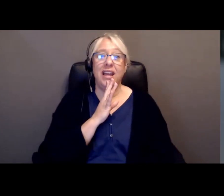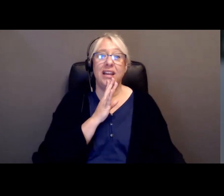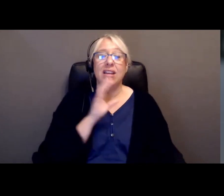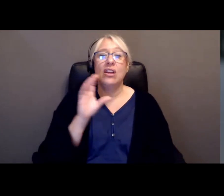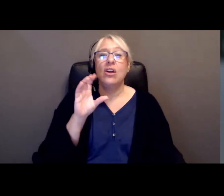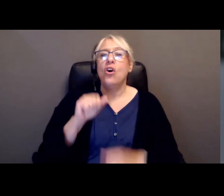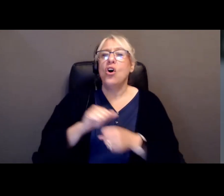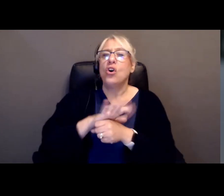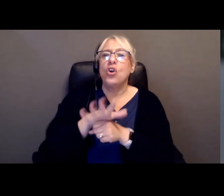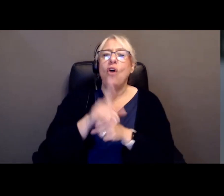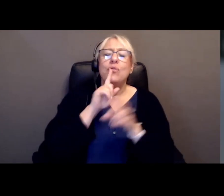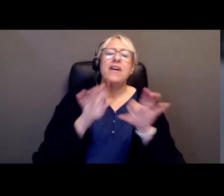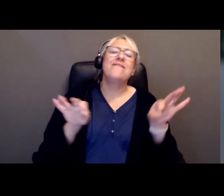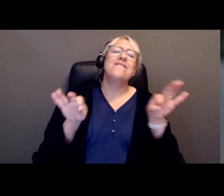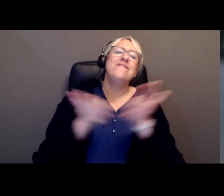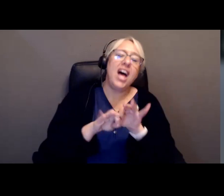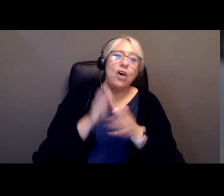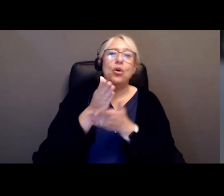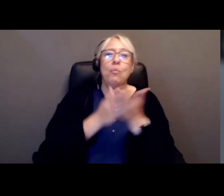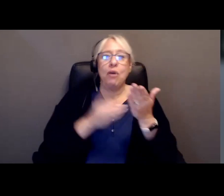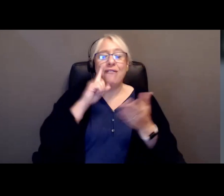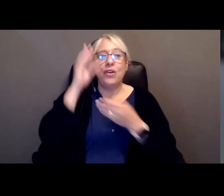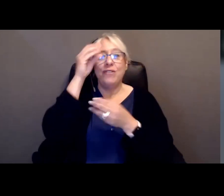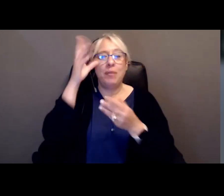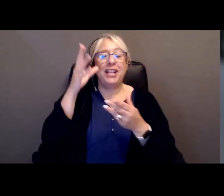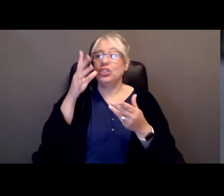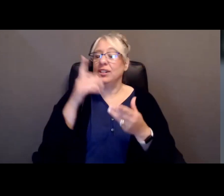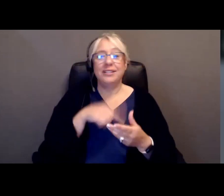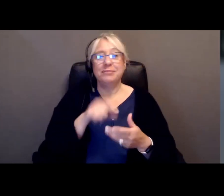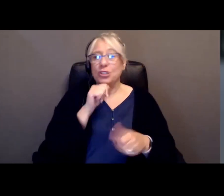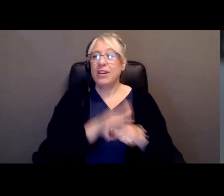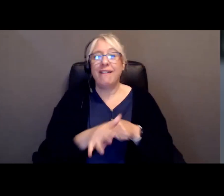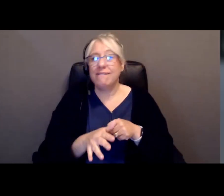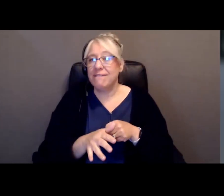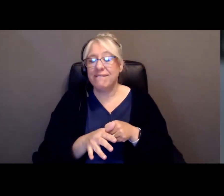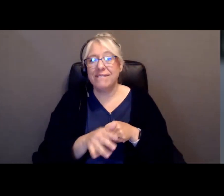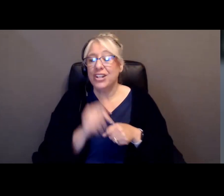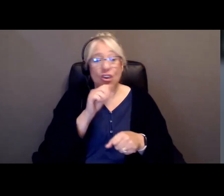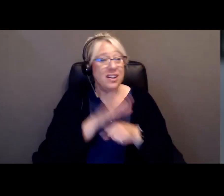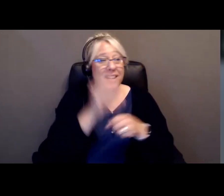such a valuable part of information. And it fell short. And it fell short through, and I know it